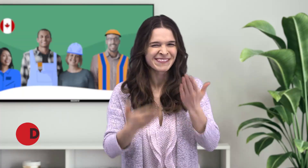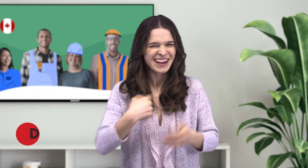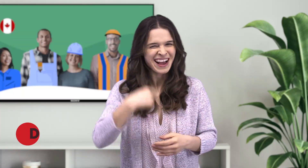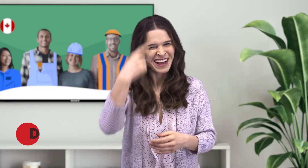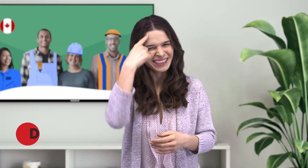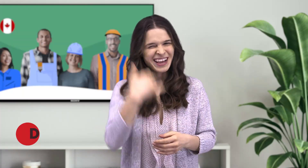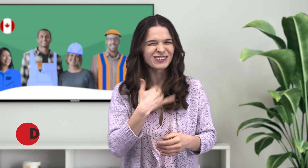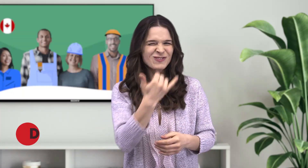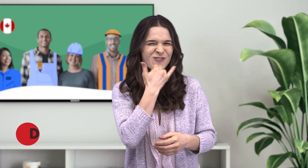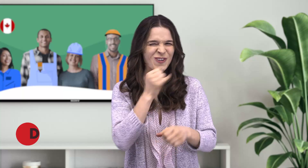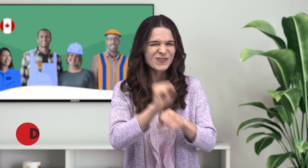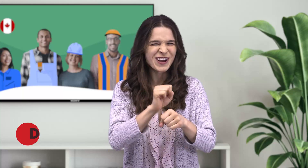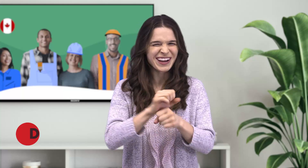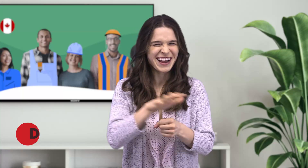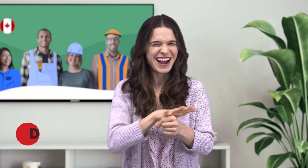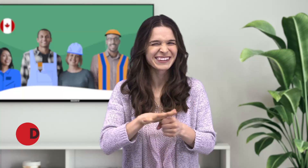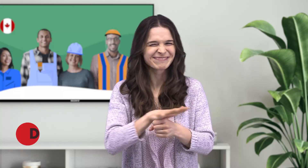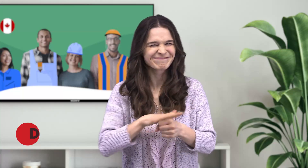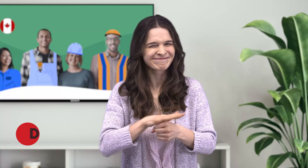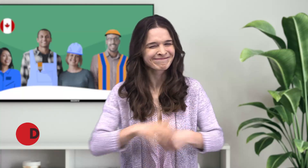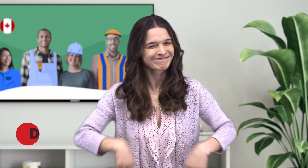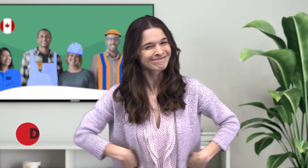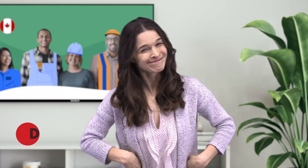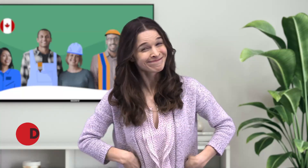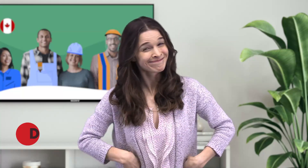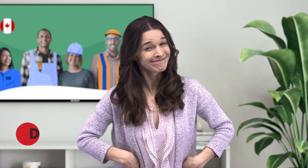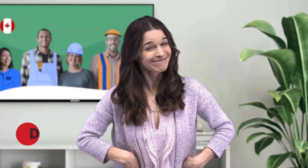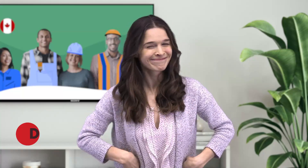Anselmo, I think maybe I’m in the wrong field.